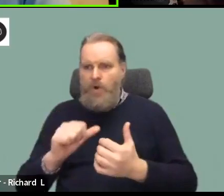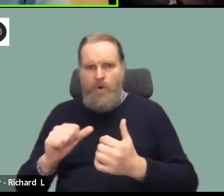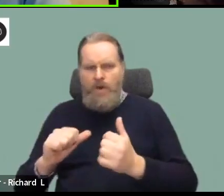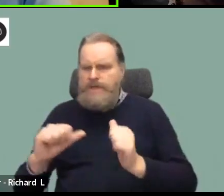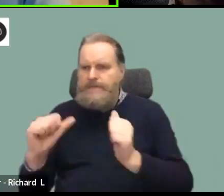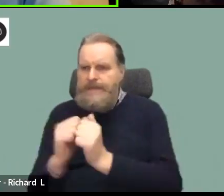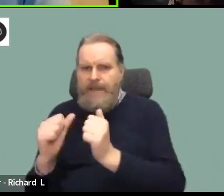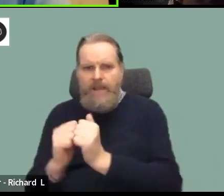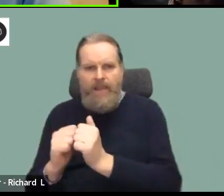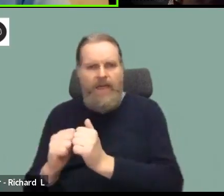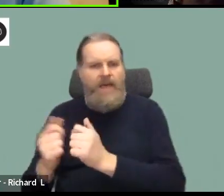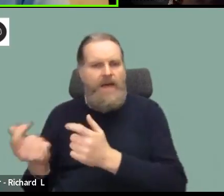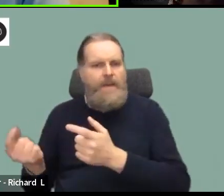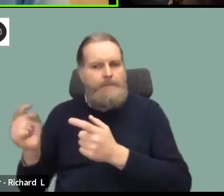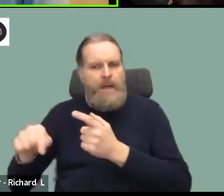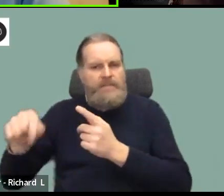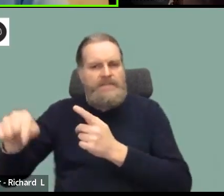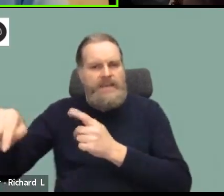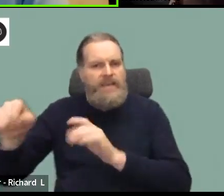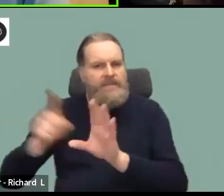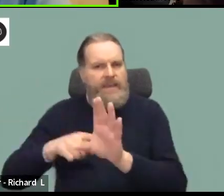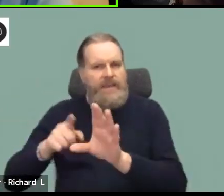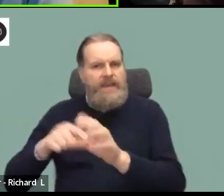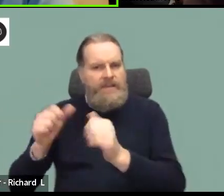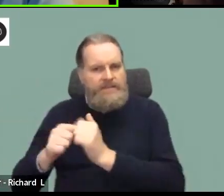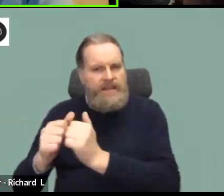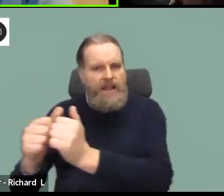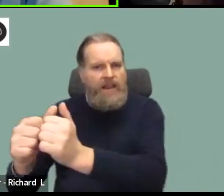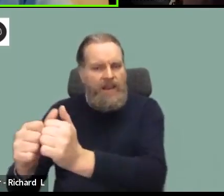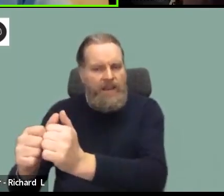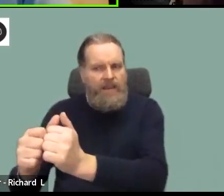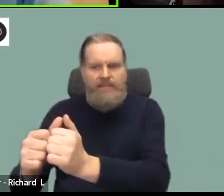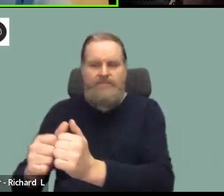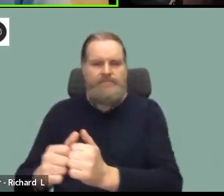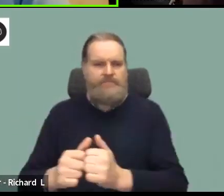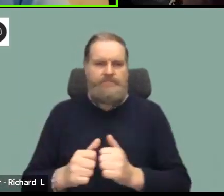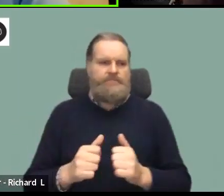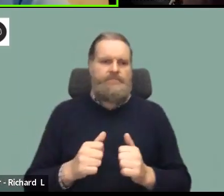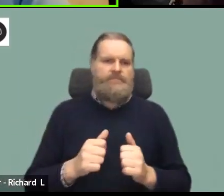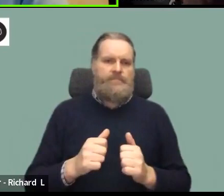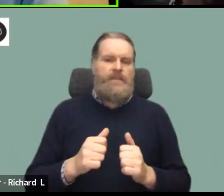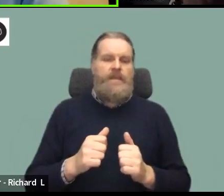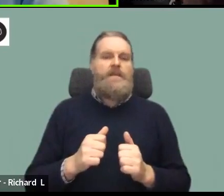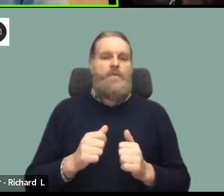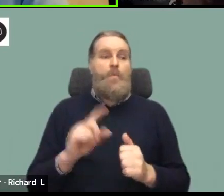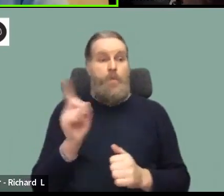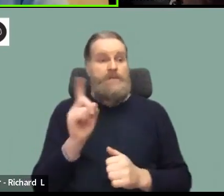year deal done in Hmm year deal done in a gic if we get more money now. offer Gov have a government, we made it clear that has to be spread for